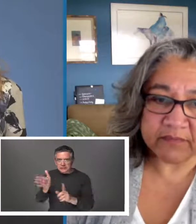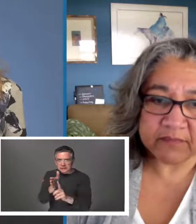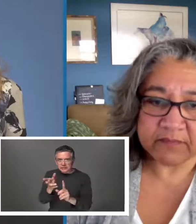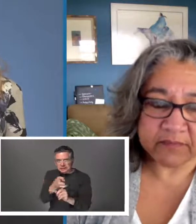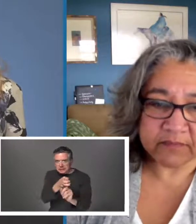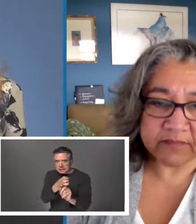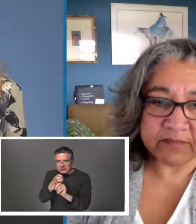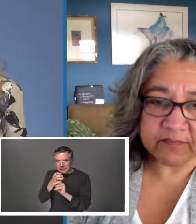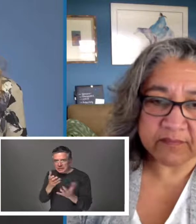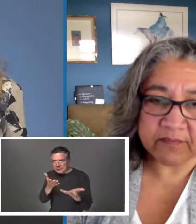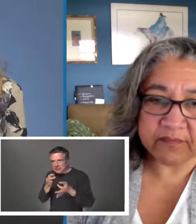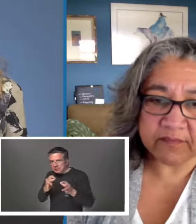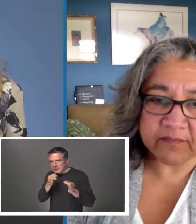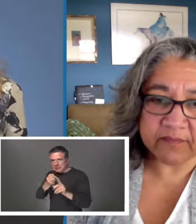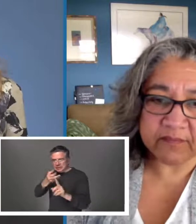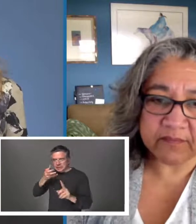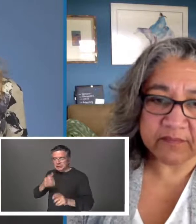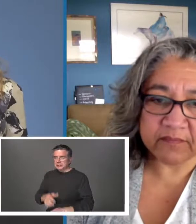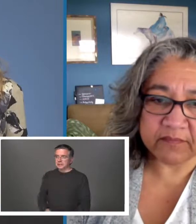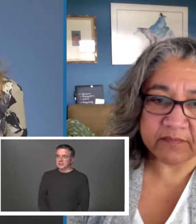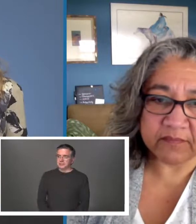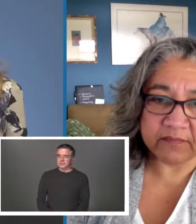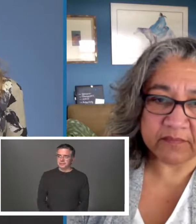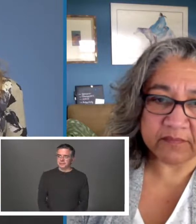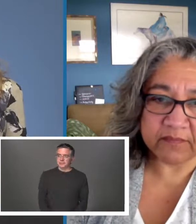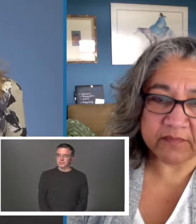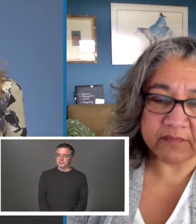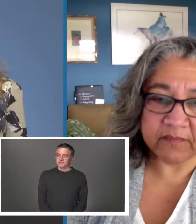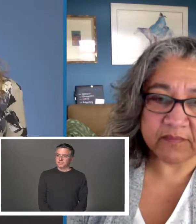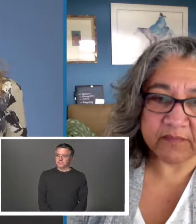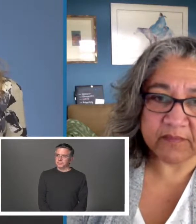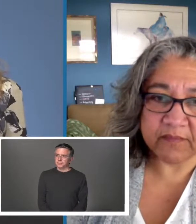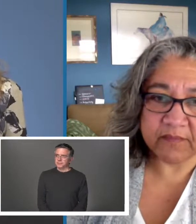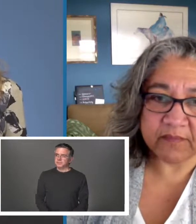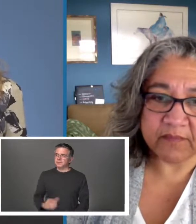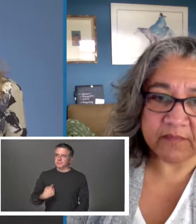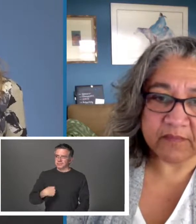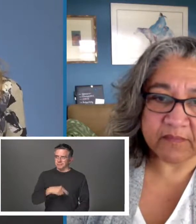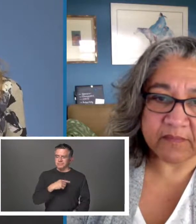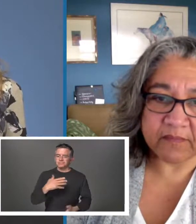Yeah, thanks for that, Liz. We talk a lot about cultural competency